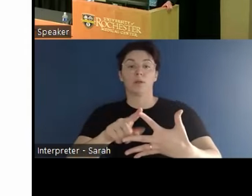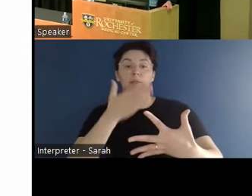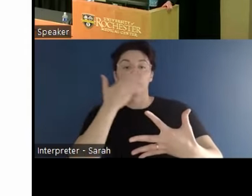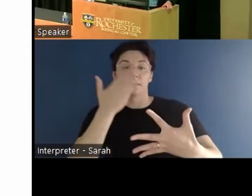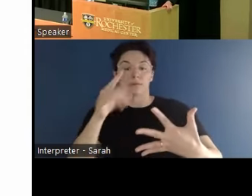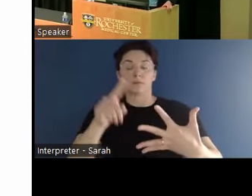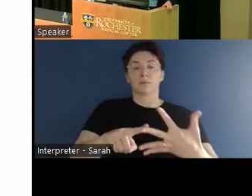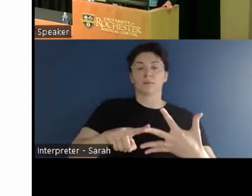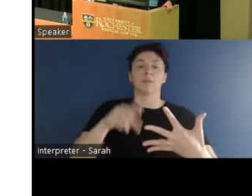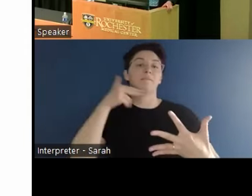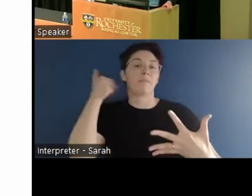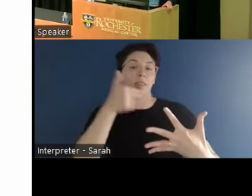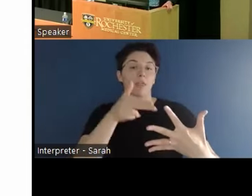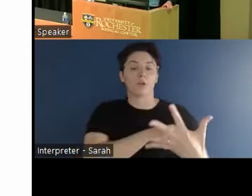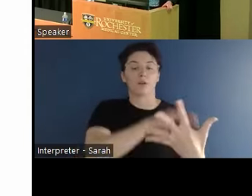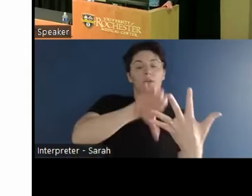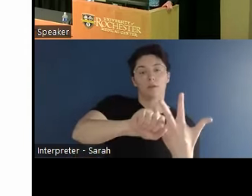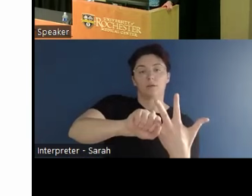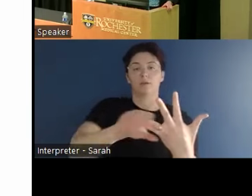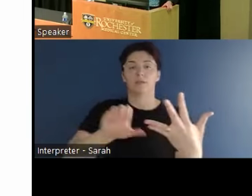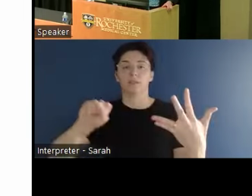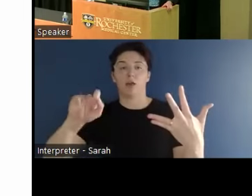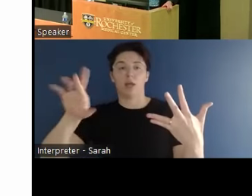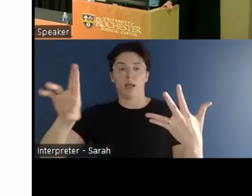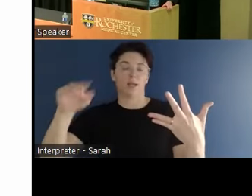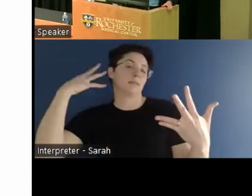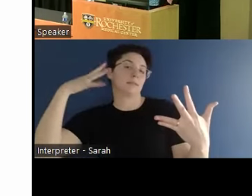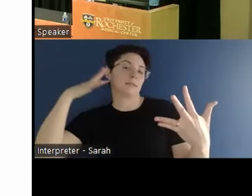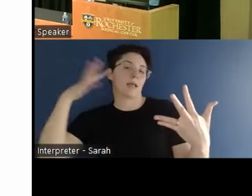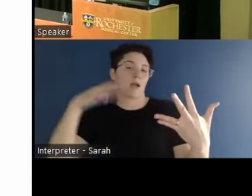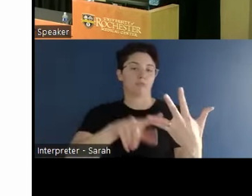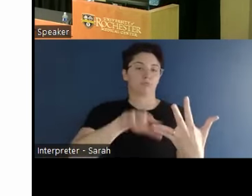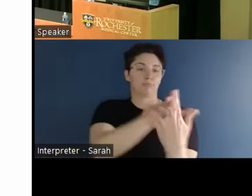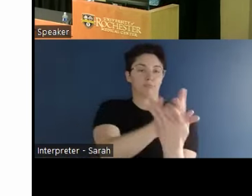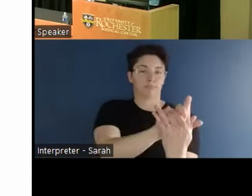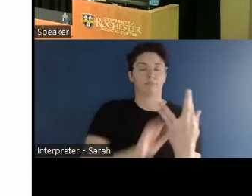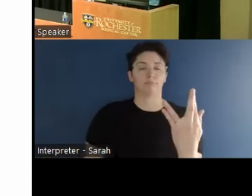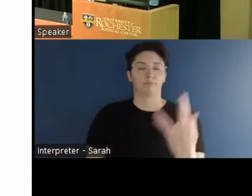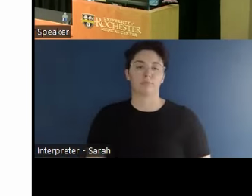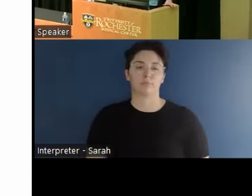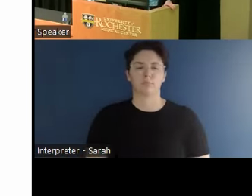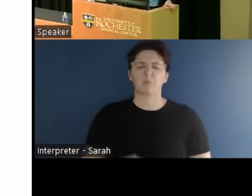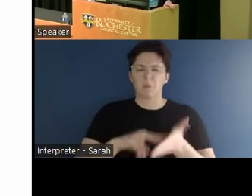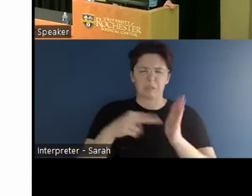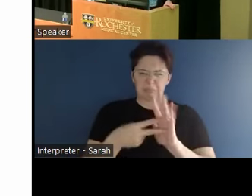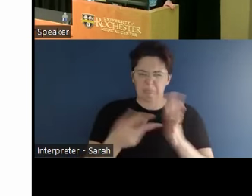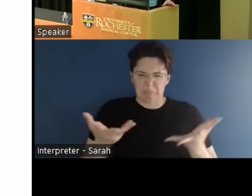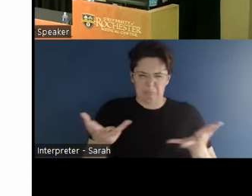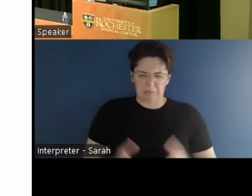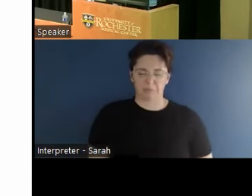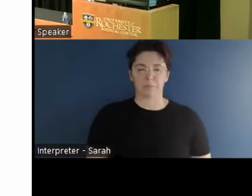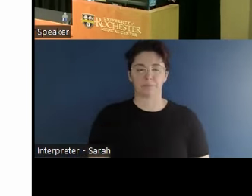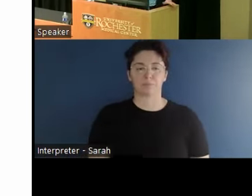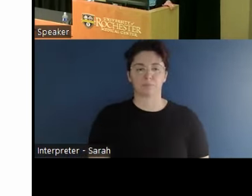siren so what does this mean just a quick review so this was the first study to to